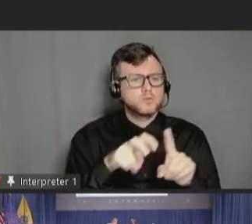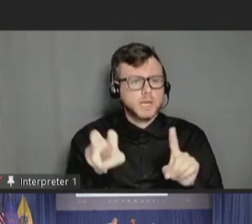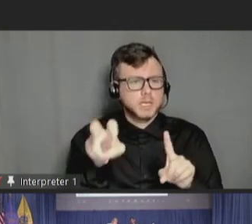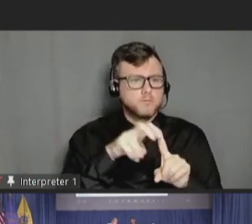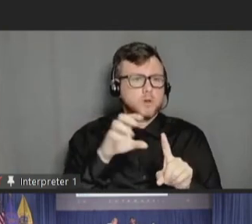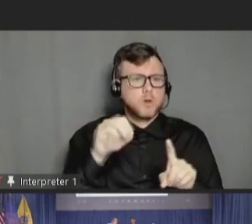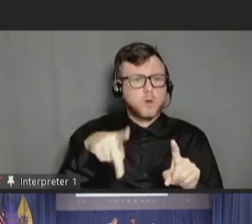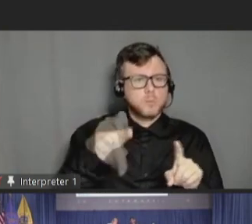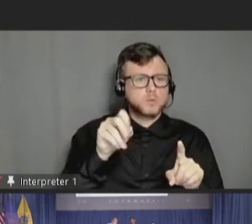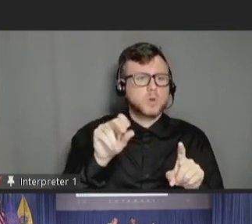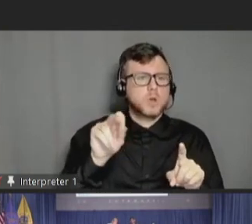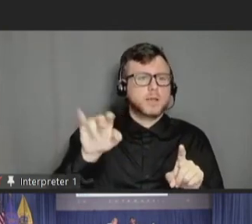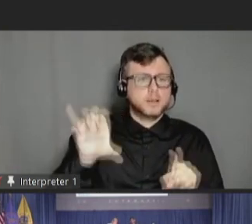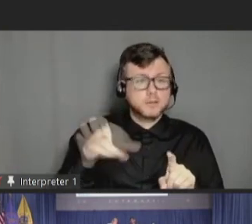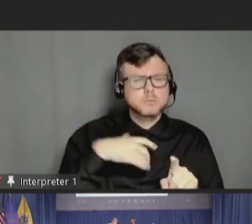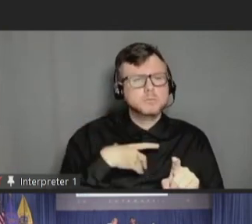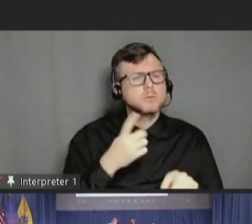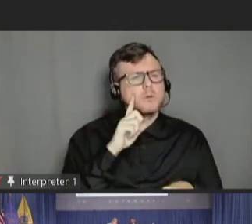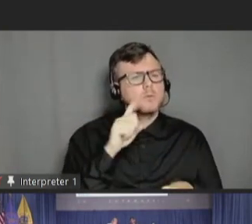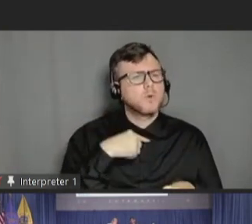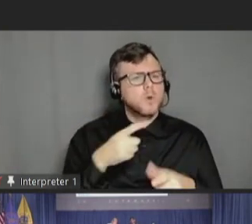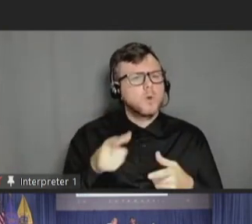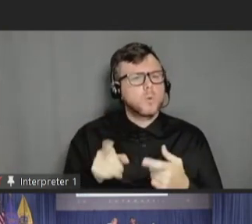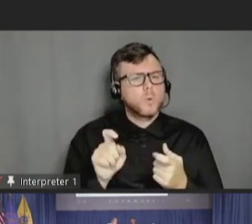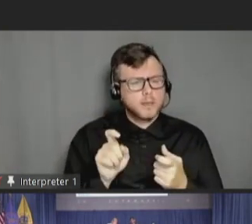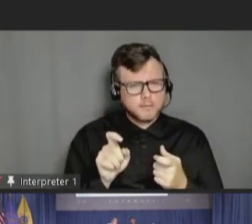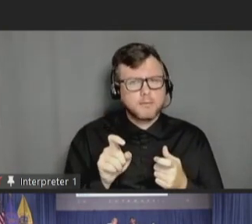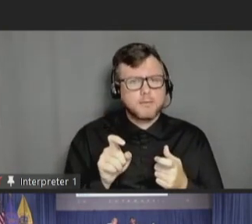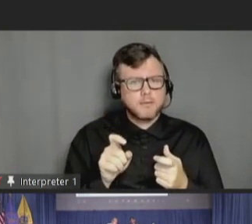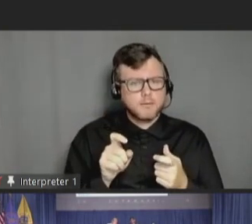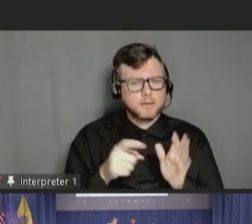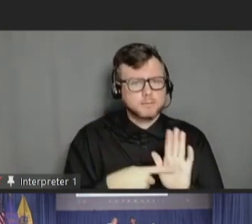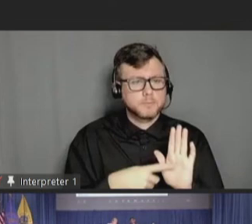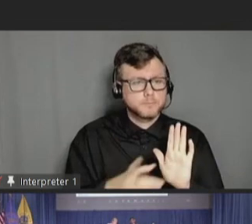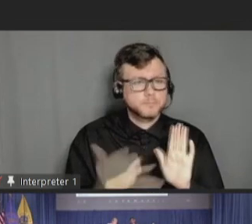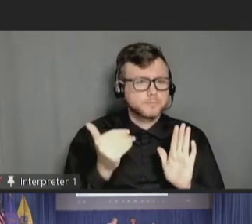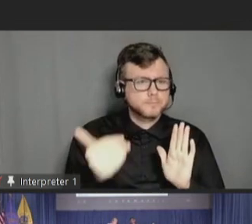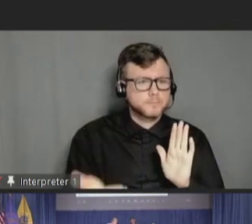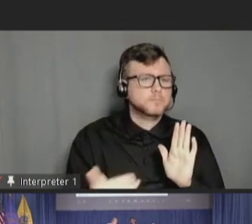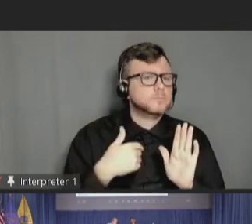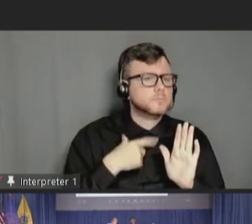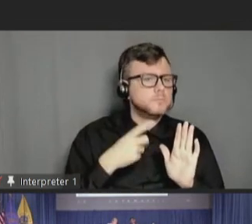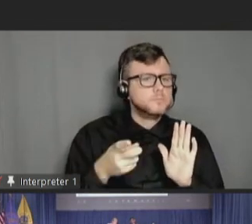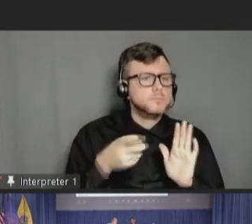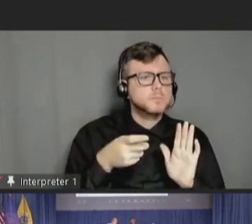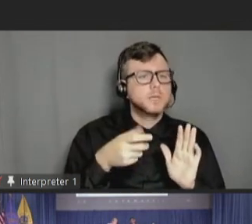So, to give you a quick example -- next, please. We, for instance, immunized animals